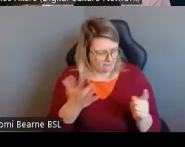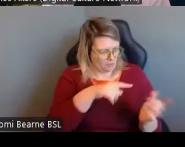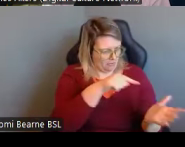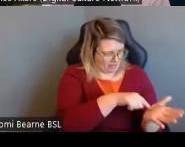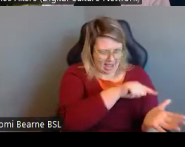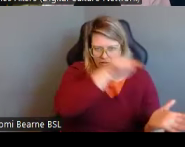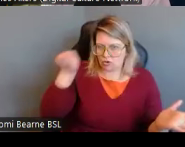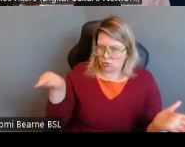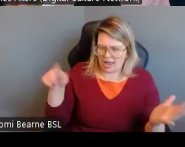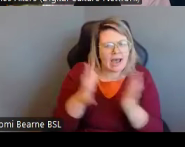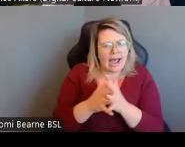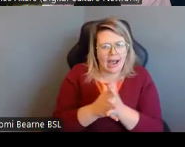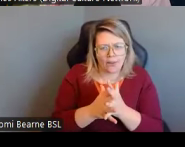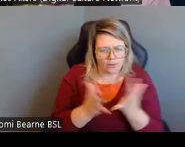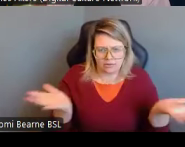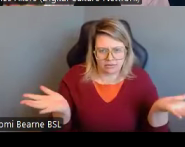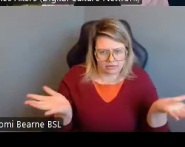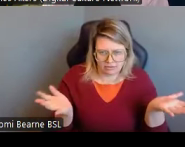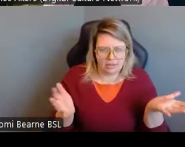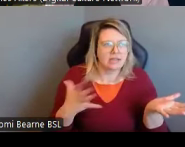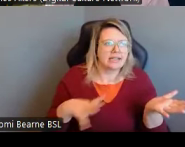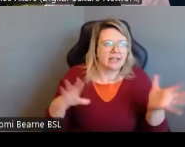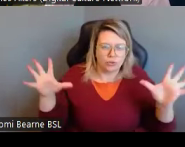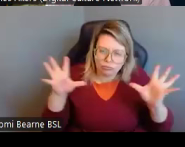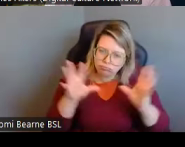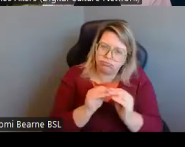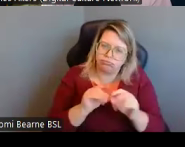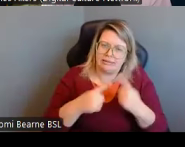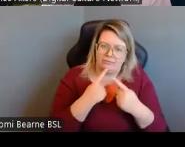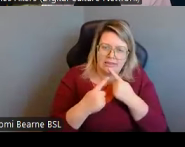It's only by pulling different bits of data together can you tell that story, which is why we have